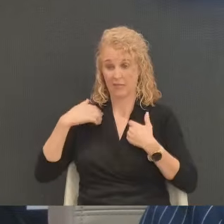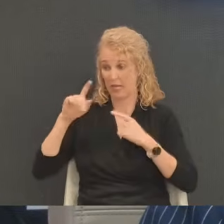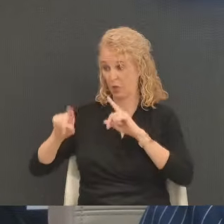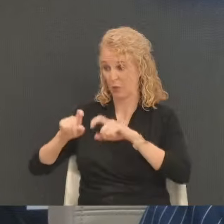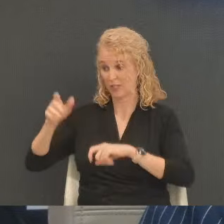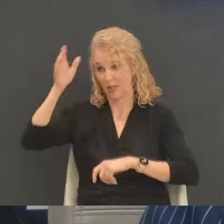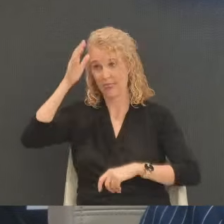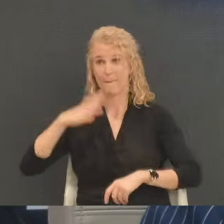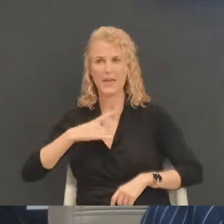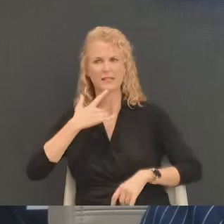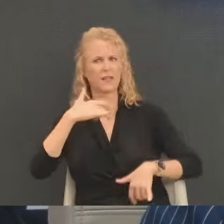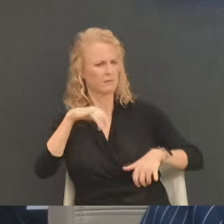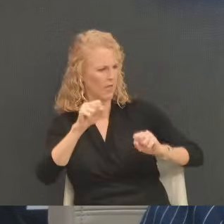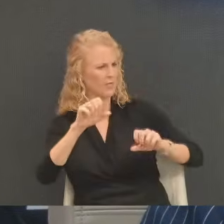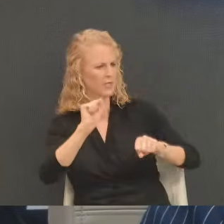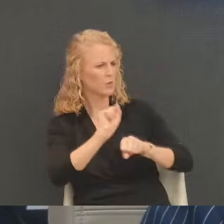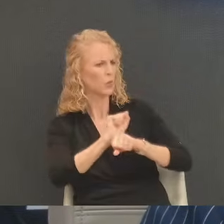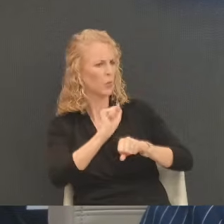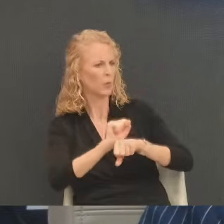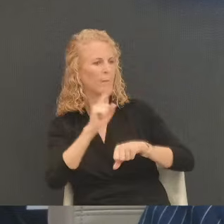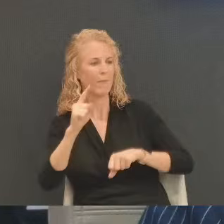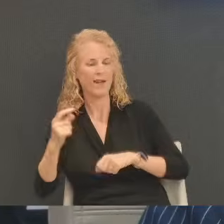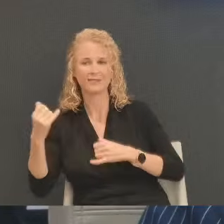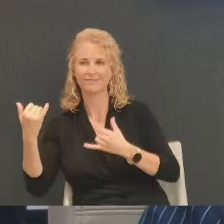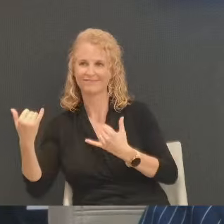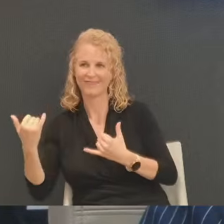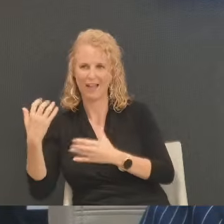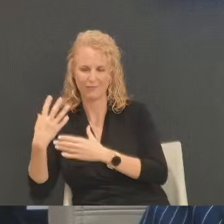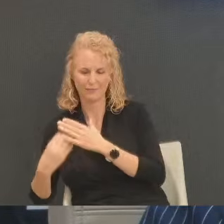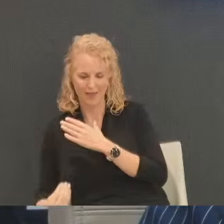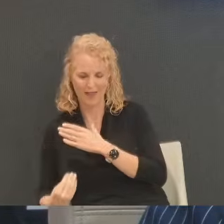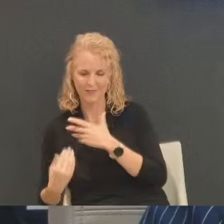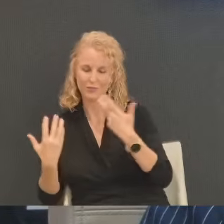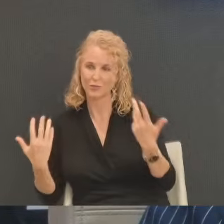to work on this. We're going to work on that." But unfortunately, he's no longer here. I'm trying to